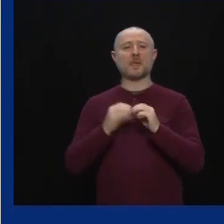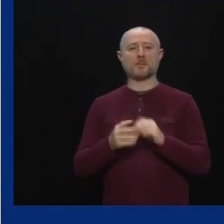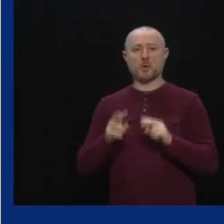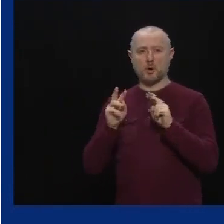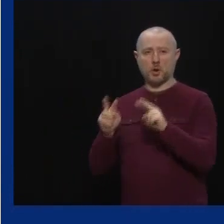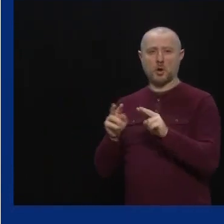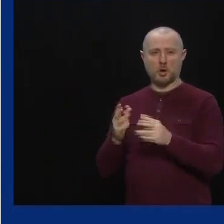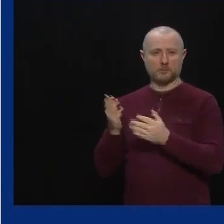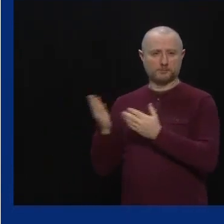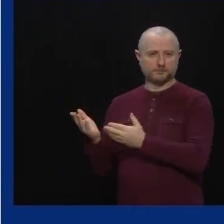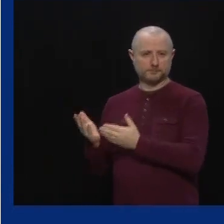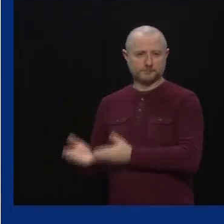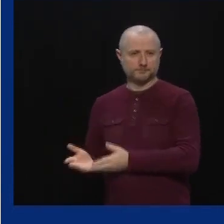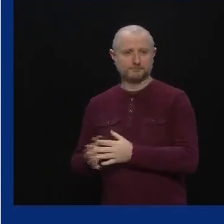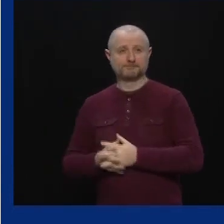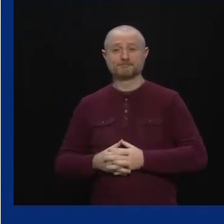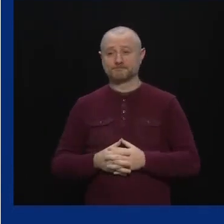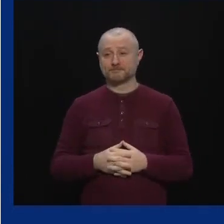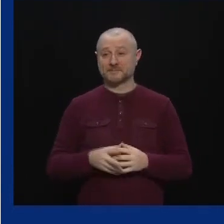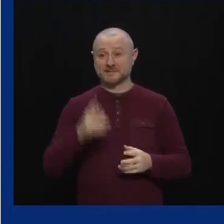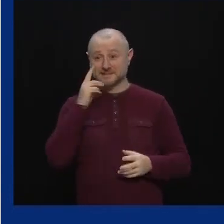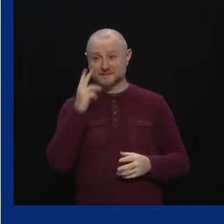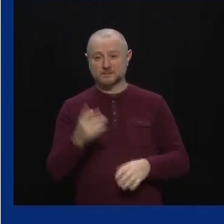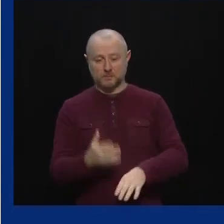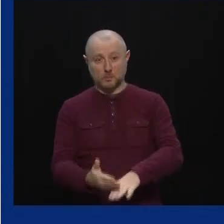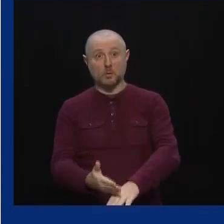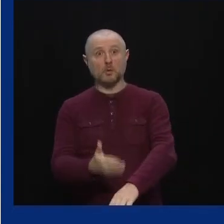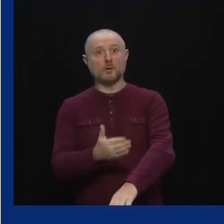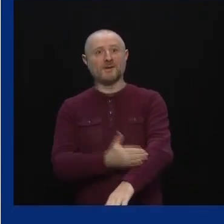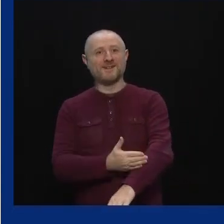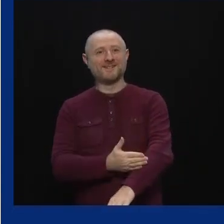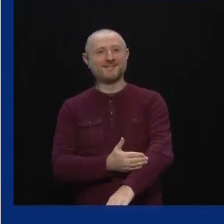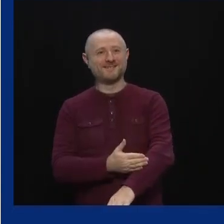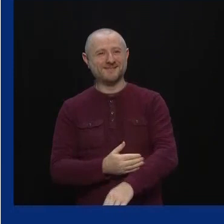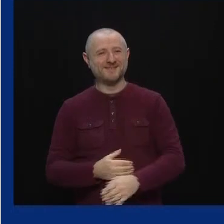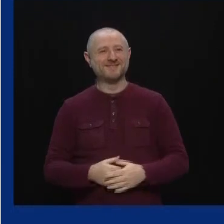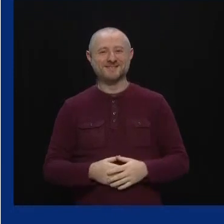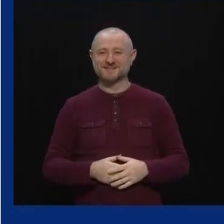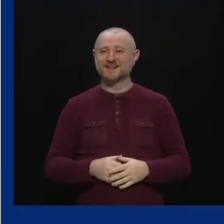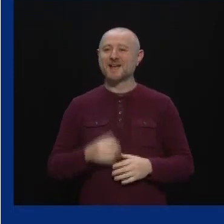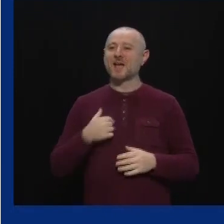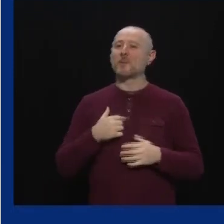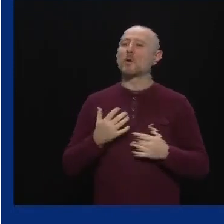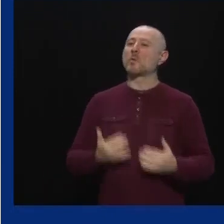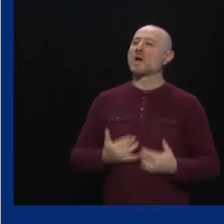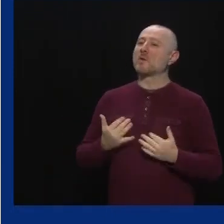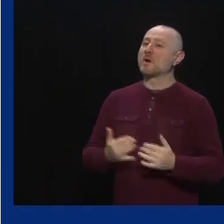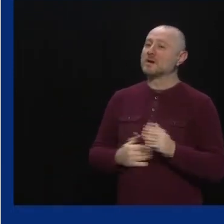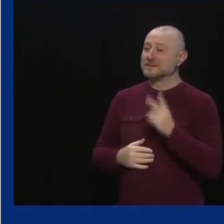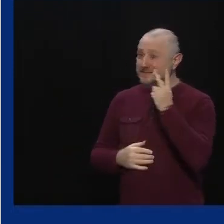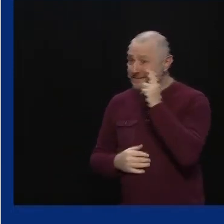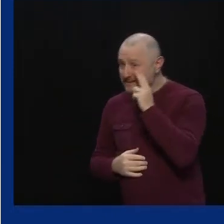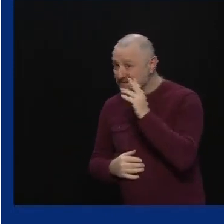ABLE TO LURE THE PEOPLE FROM FLORIDA TO THE BETTER WEATHER IN UPSTATE NEW YORK. SO, HERE'S THE NEWS FLASH.